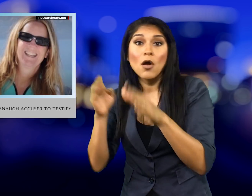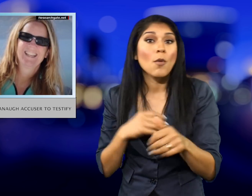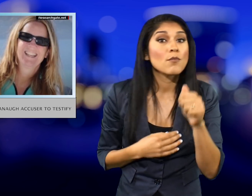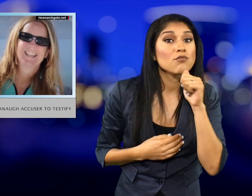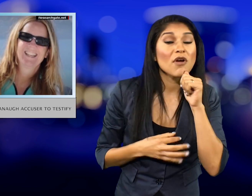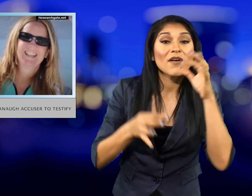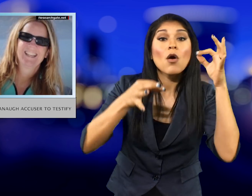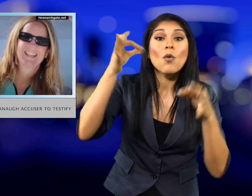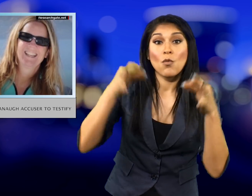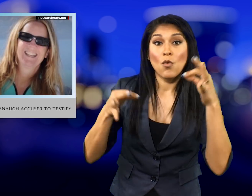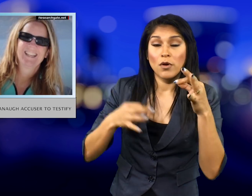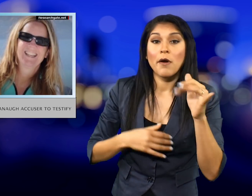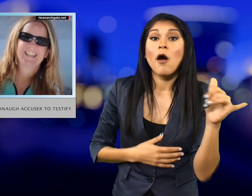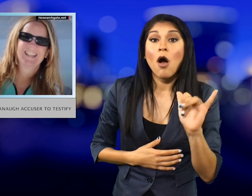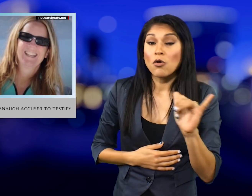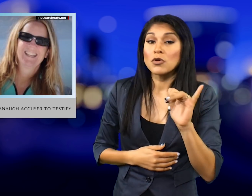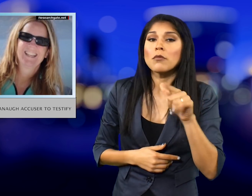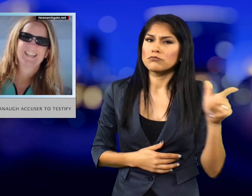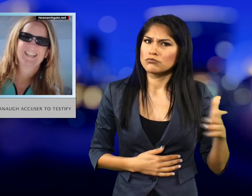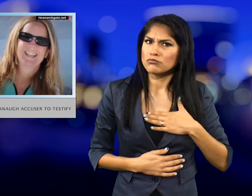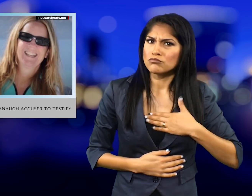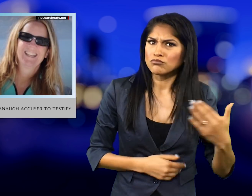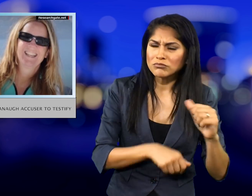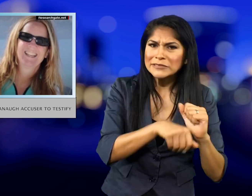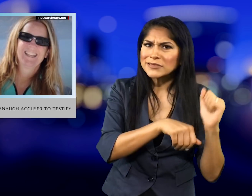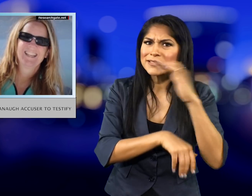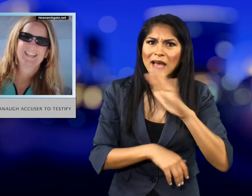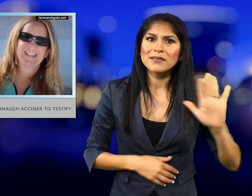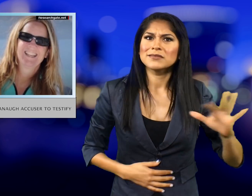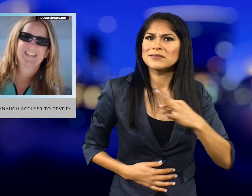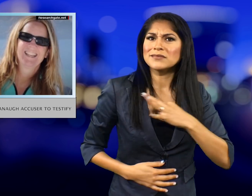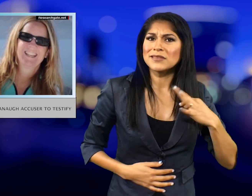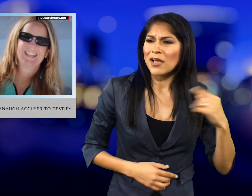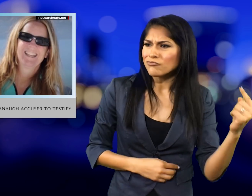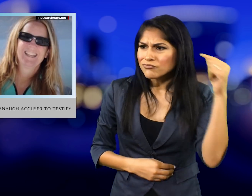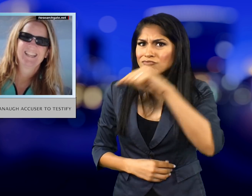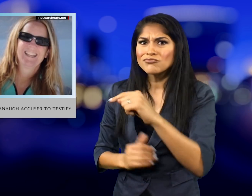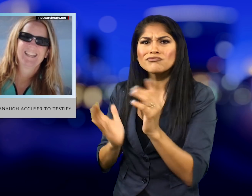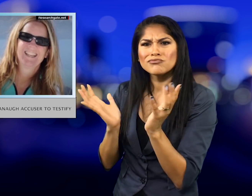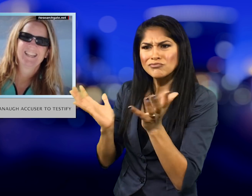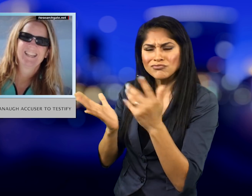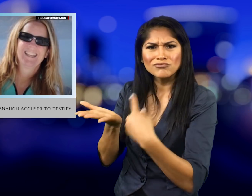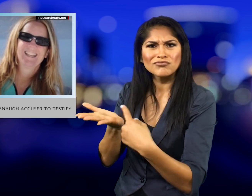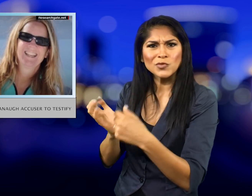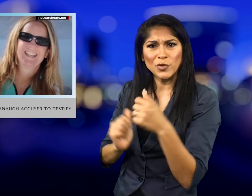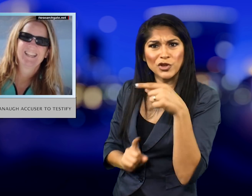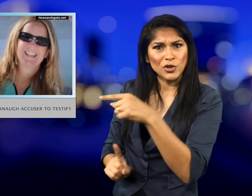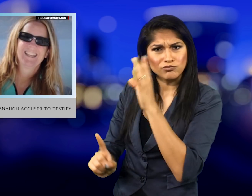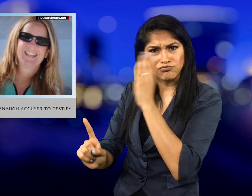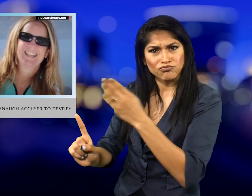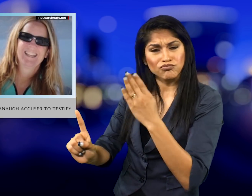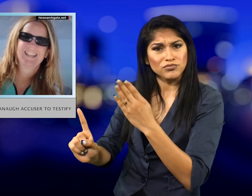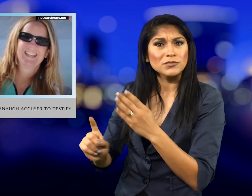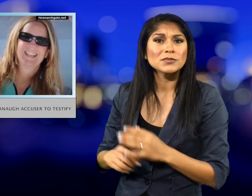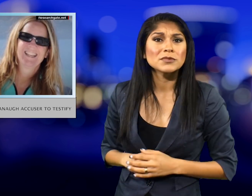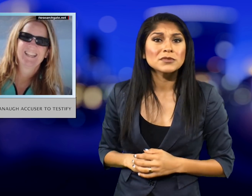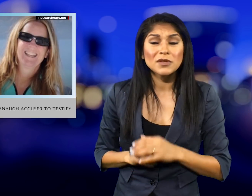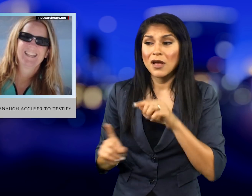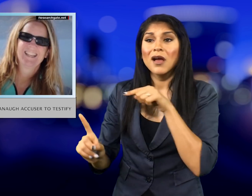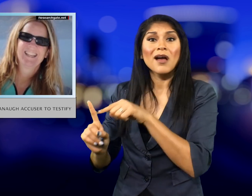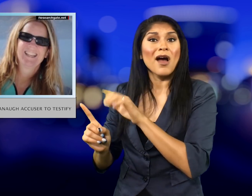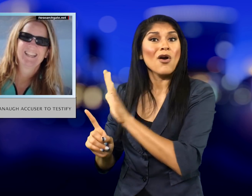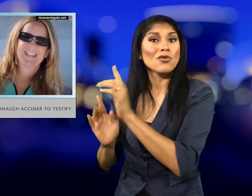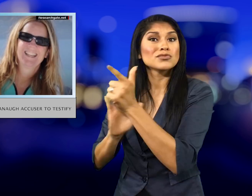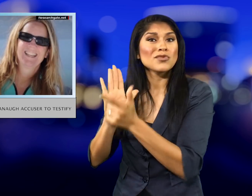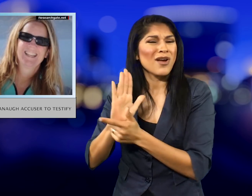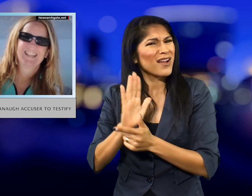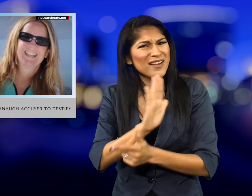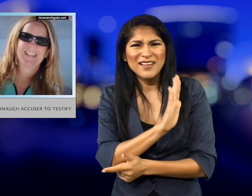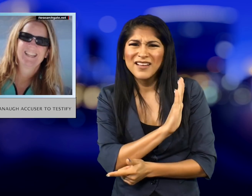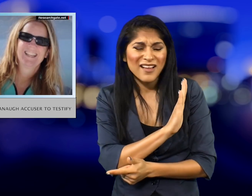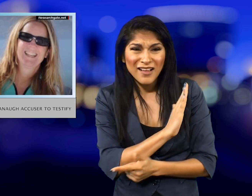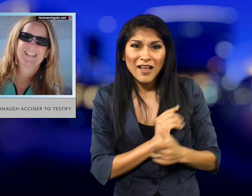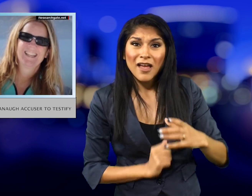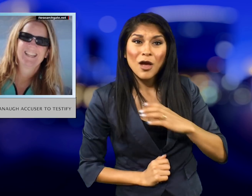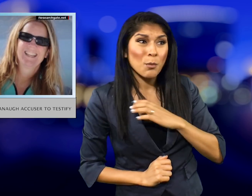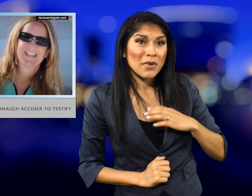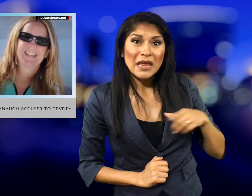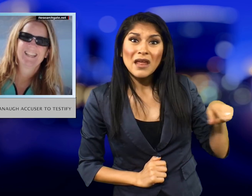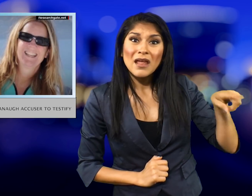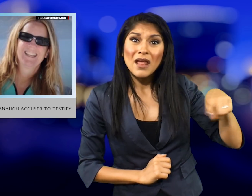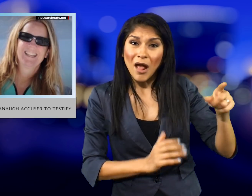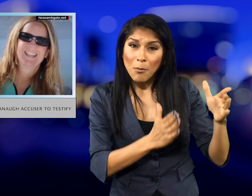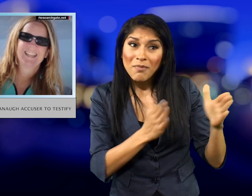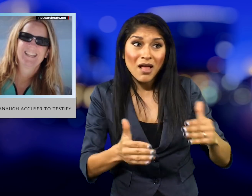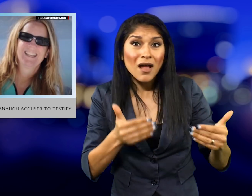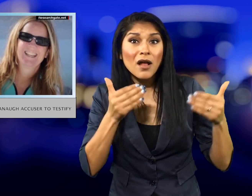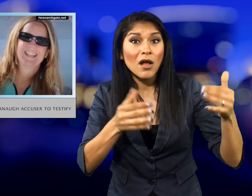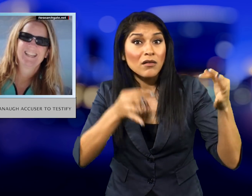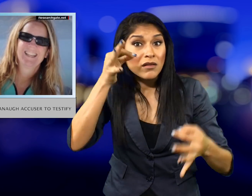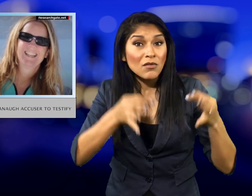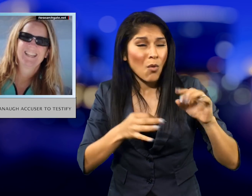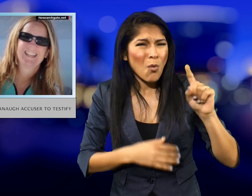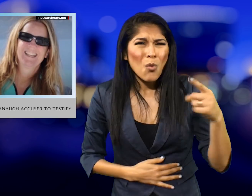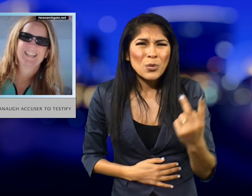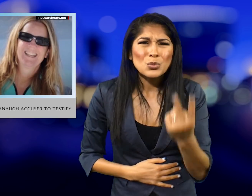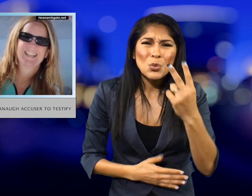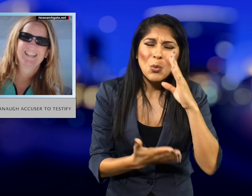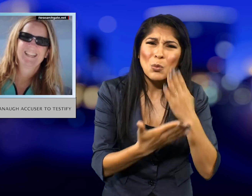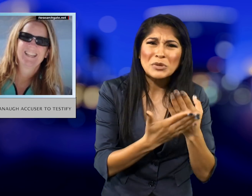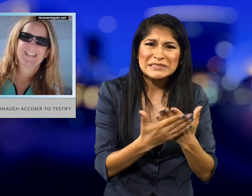public or private hearing and offered to send his staff to California to speak to her directly.